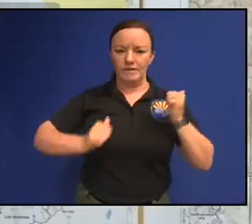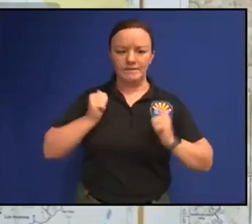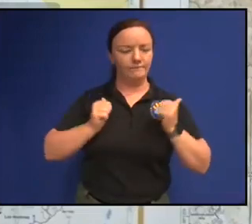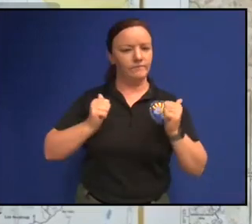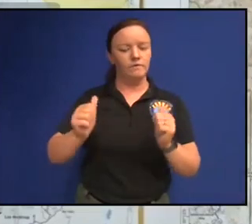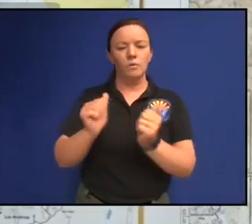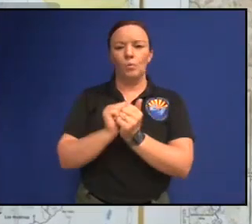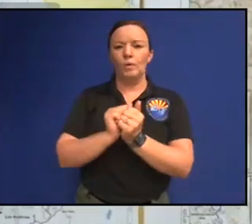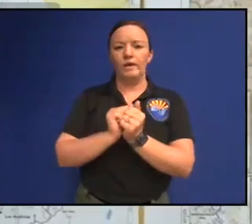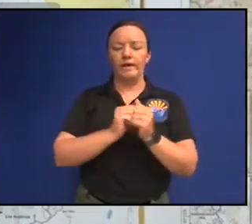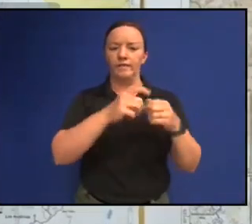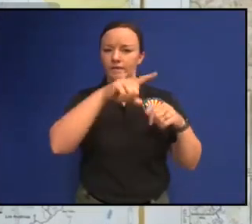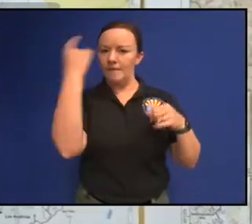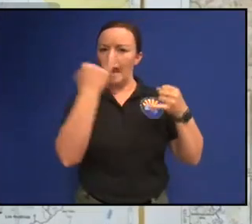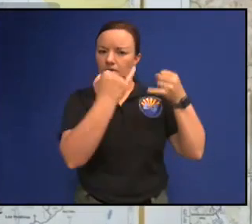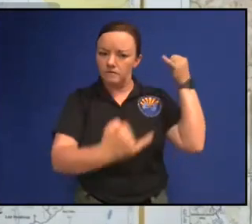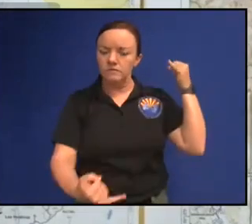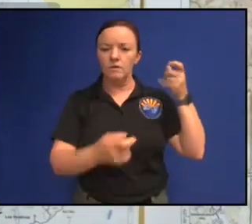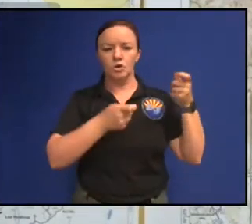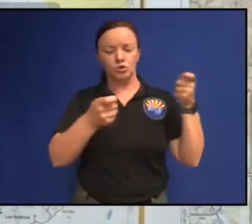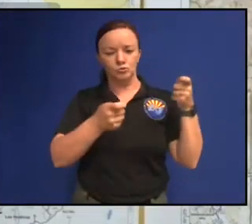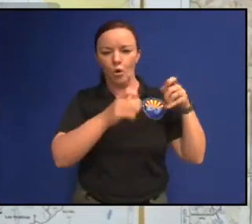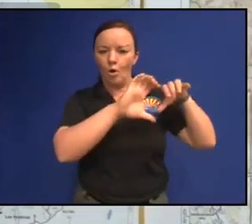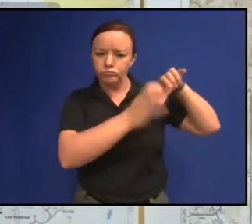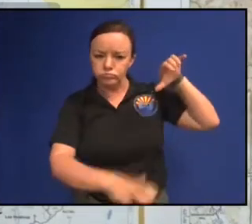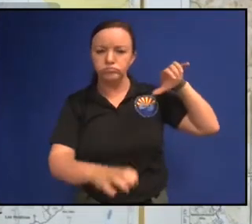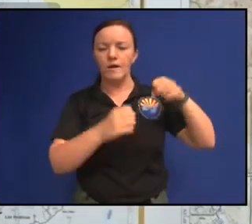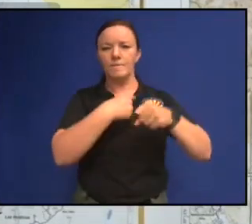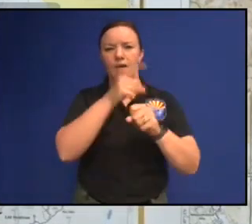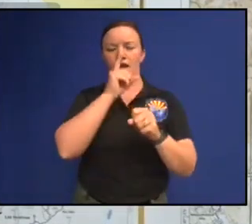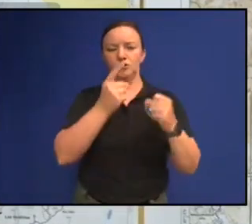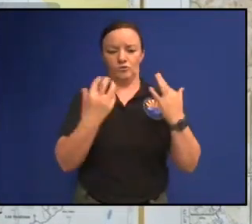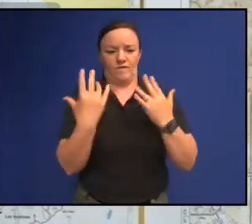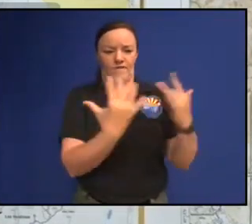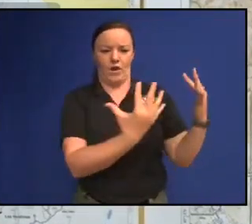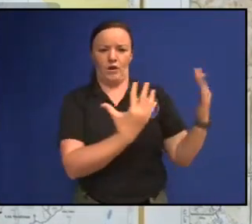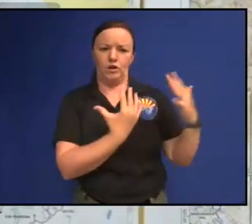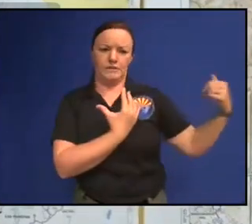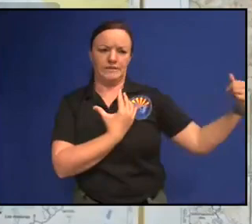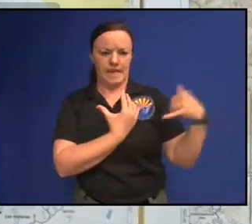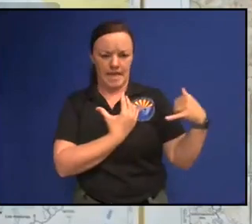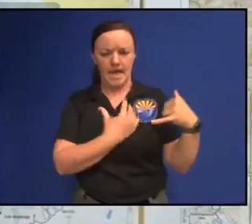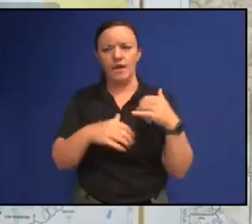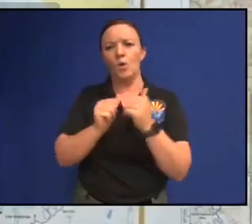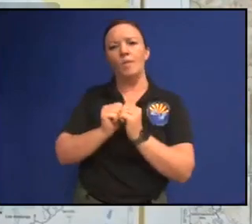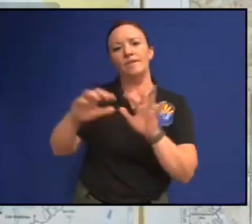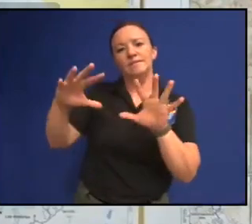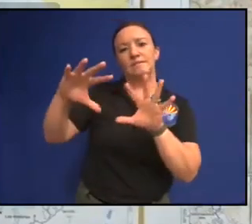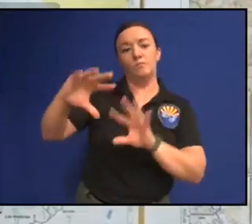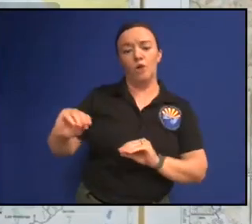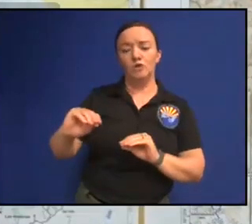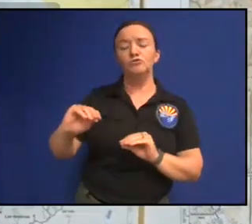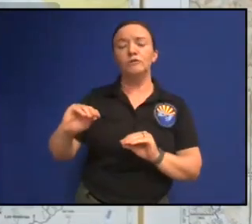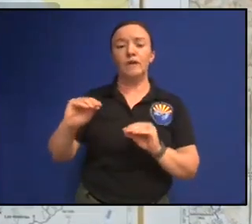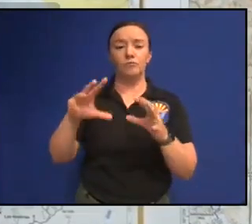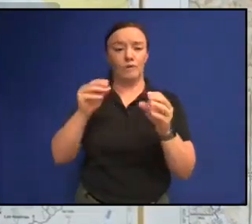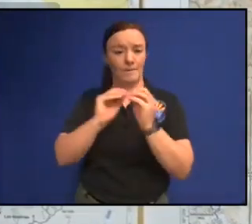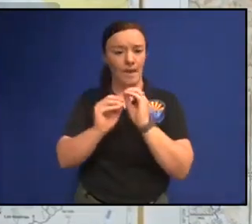PERIMETER STAYS WHERE IT IS AT AND ALSO WITH SUPPRESSION REPAIR. AND WITH THAT, THE TAOS COUNTY SHERIFF'S OFFICE DID